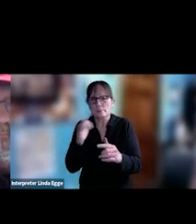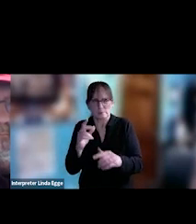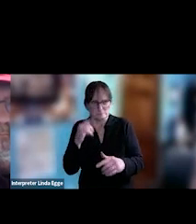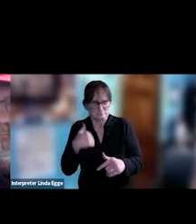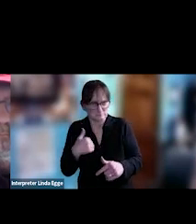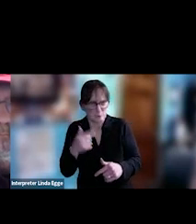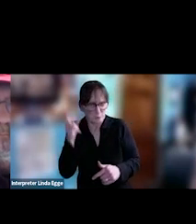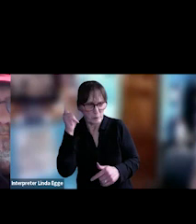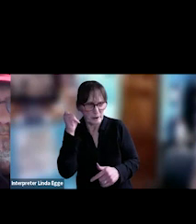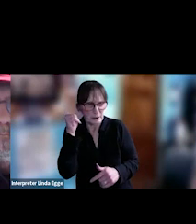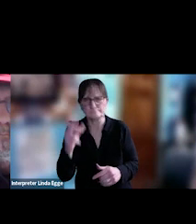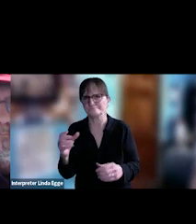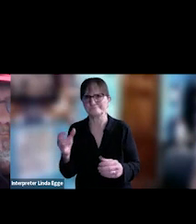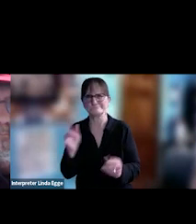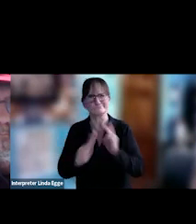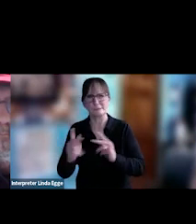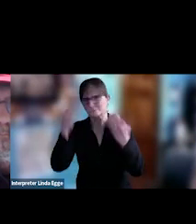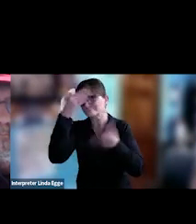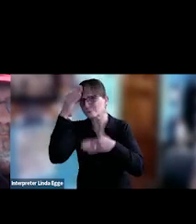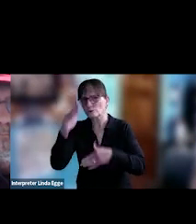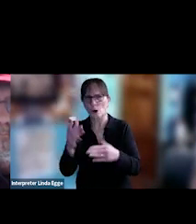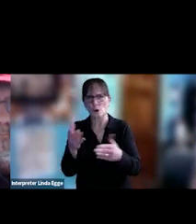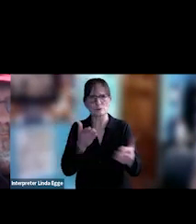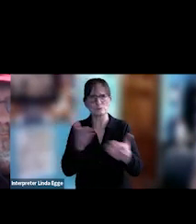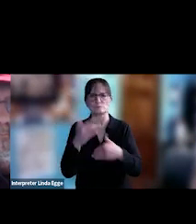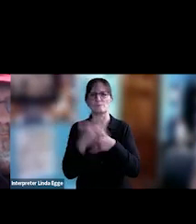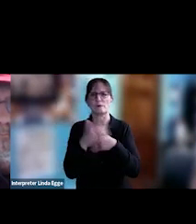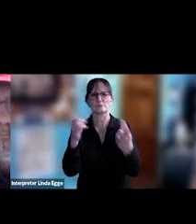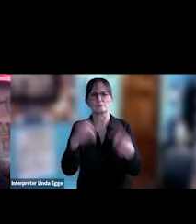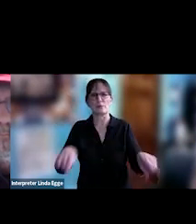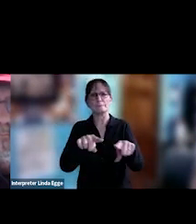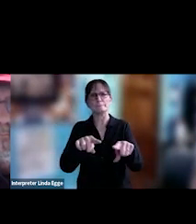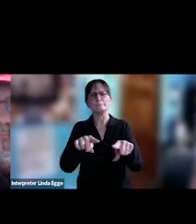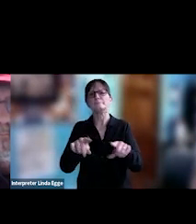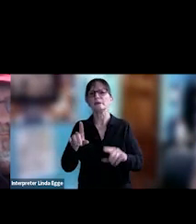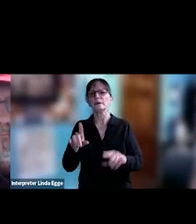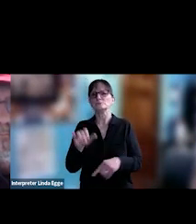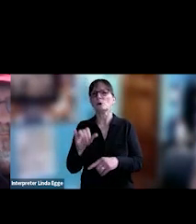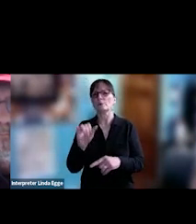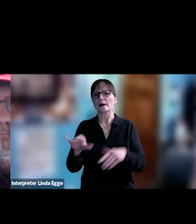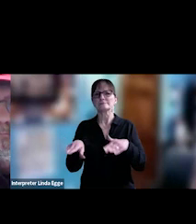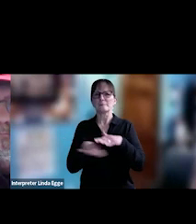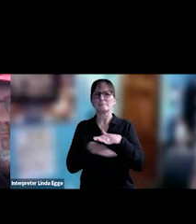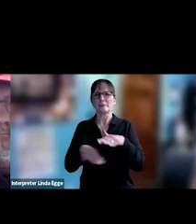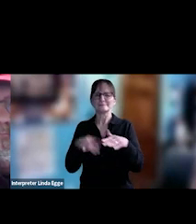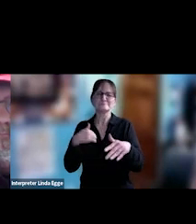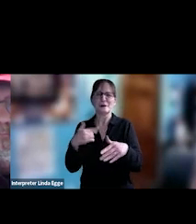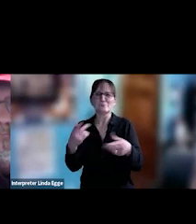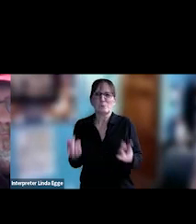people don't know what services is available. So that's basically what I do and what I have done